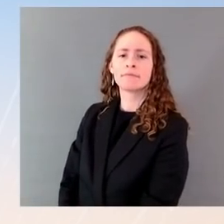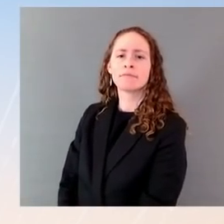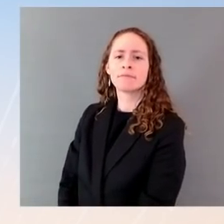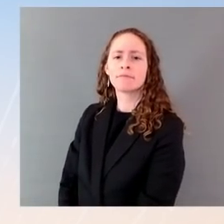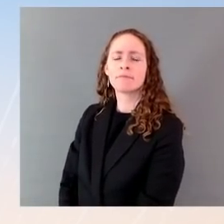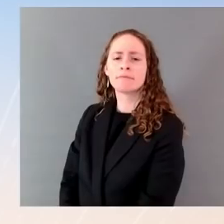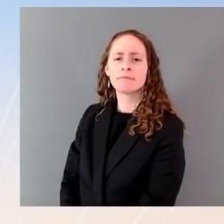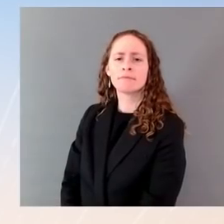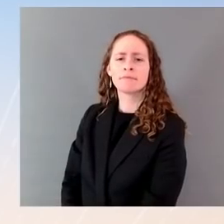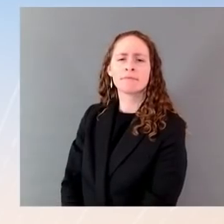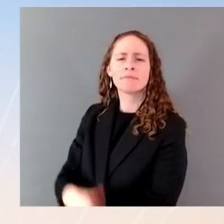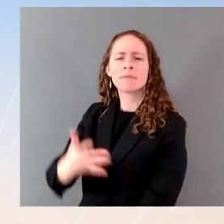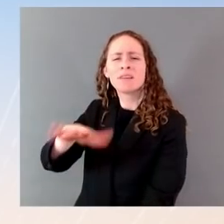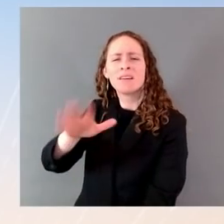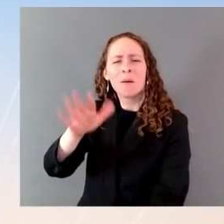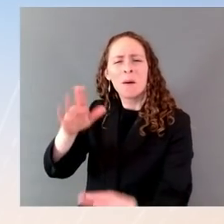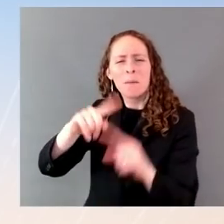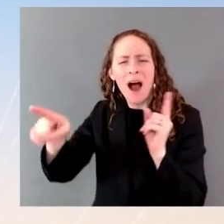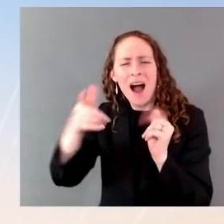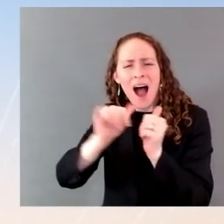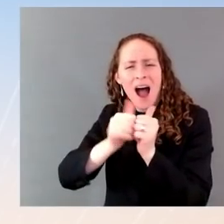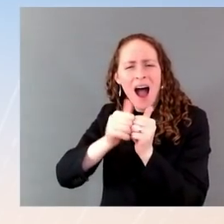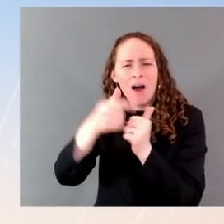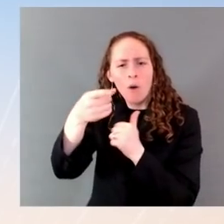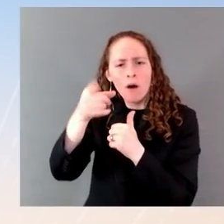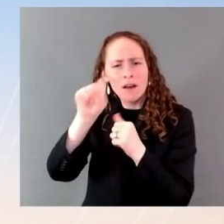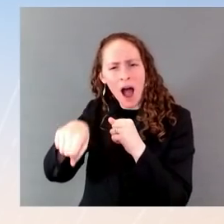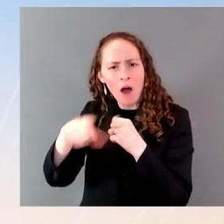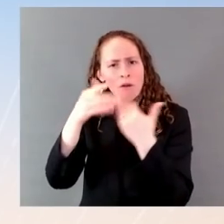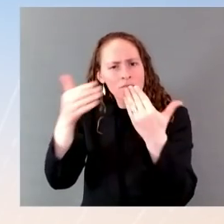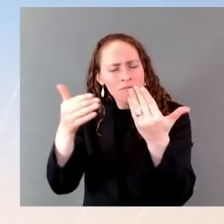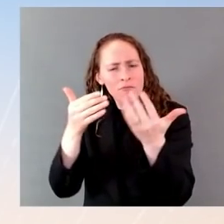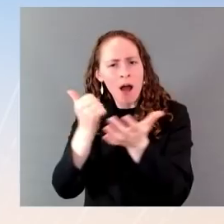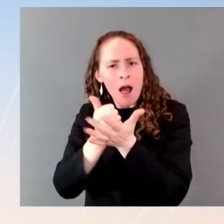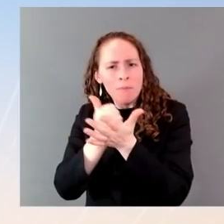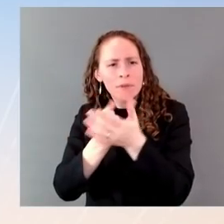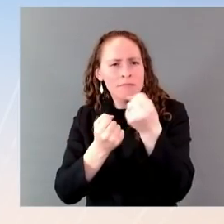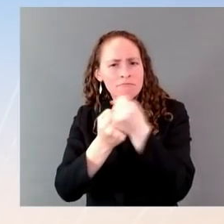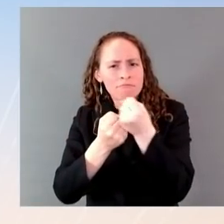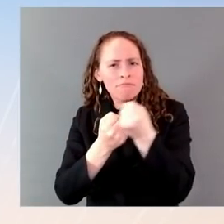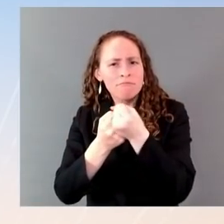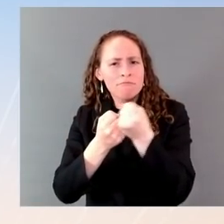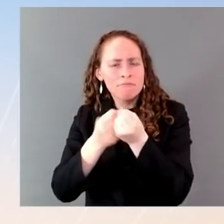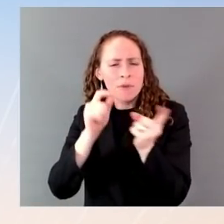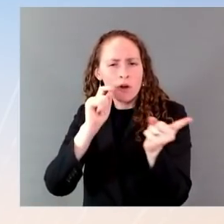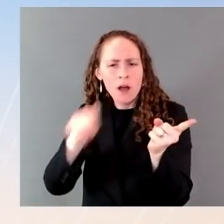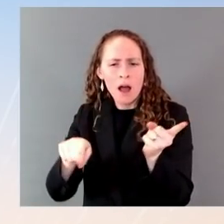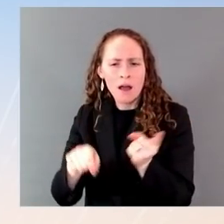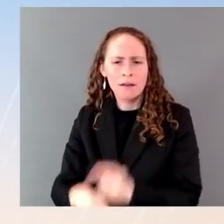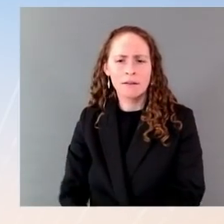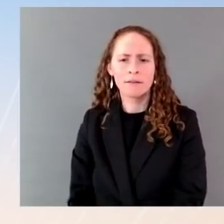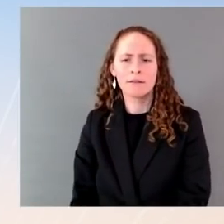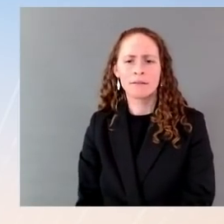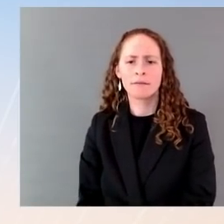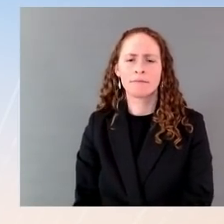Indeed there was the delivery of defensive assistance to Ukraine just very recently, and that will continue.